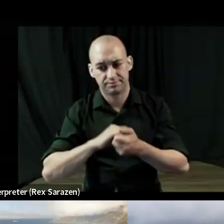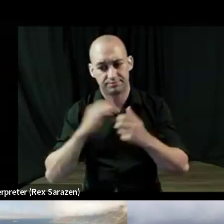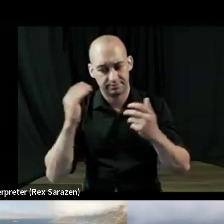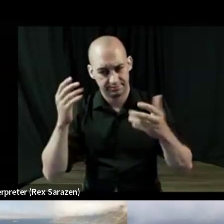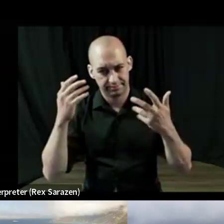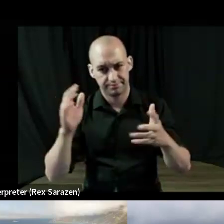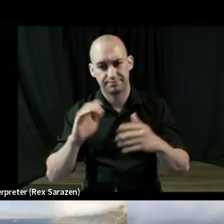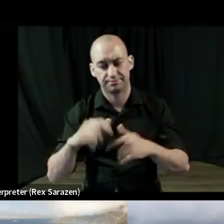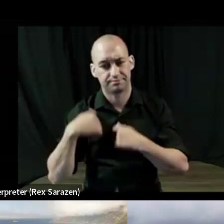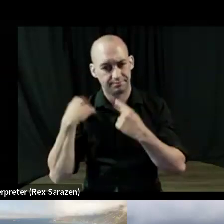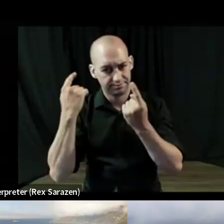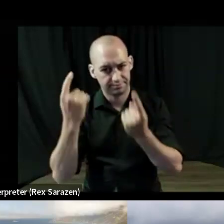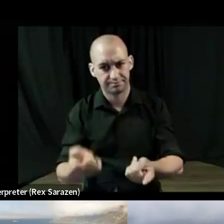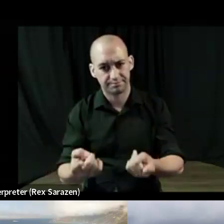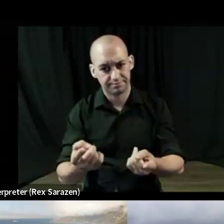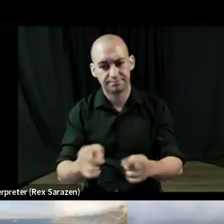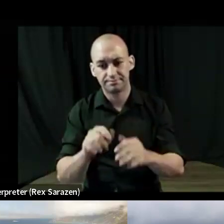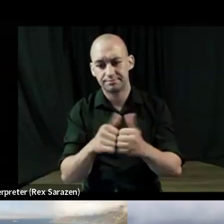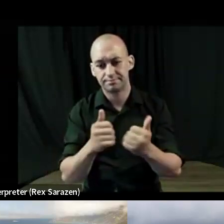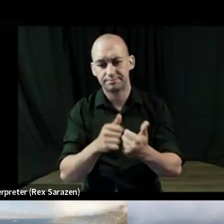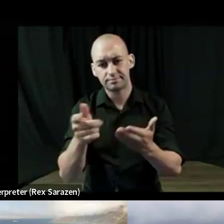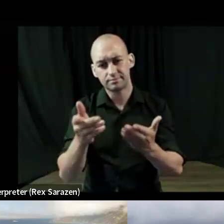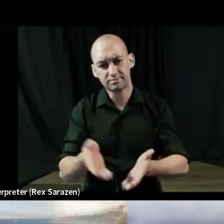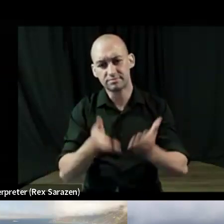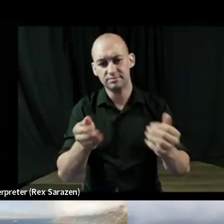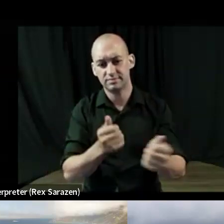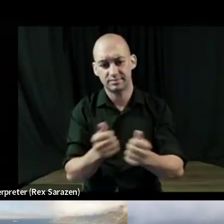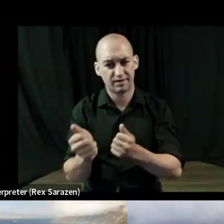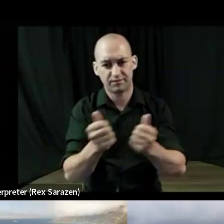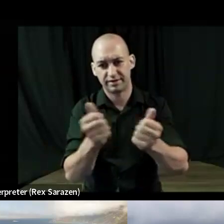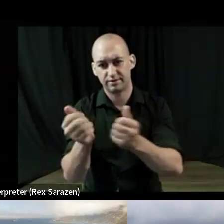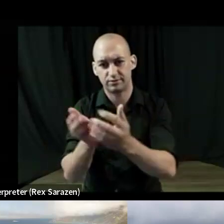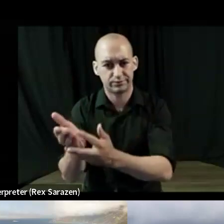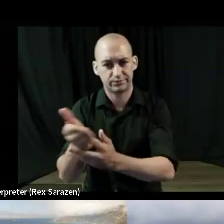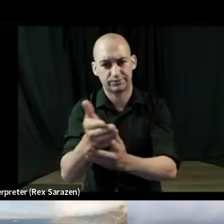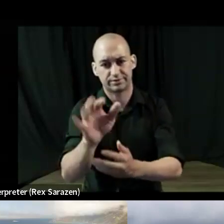quite a while. How do you suggest we navigate that because we've seen the need, as we've articulated